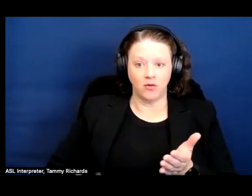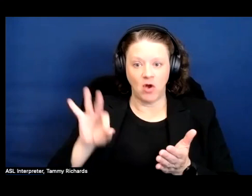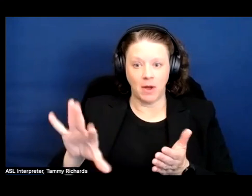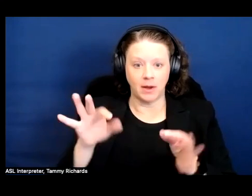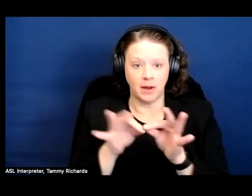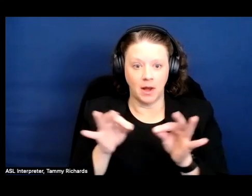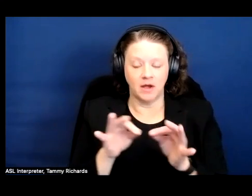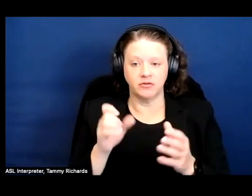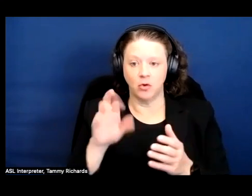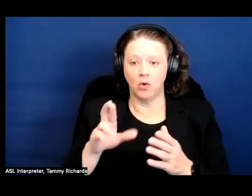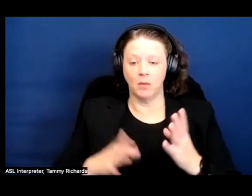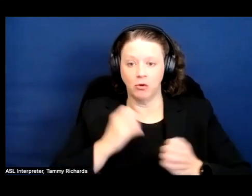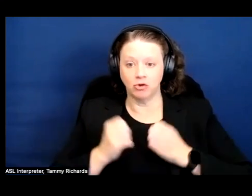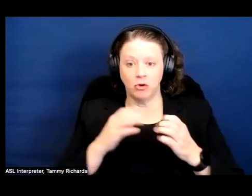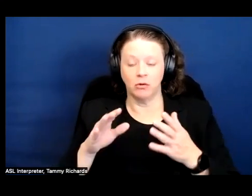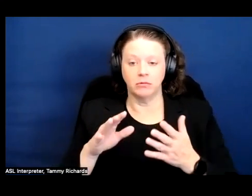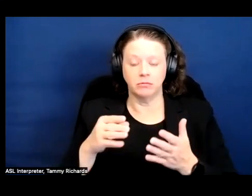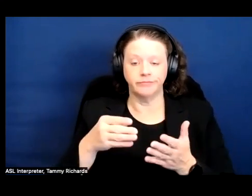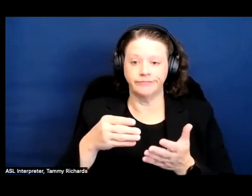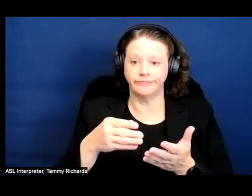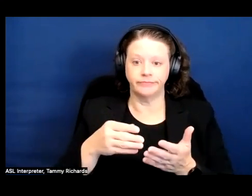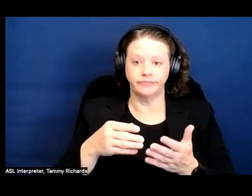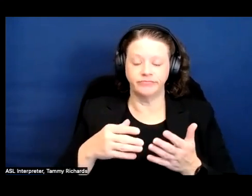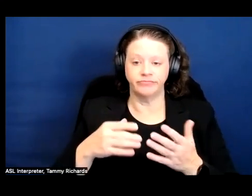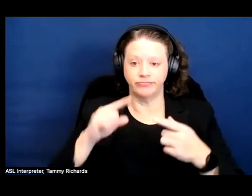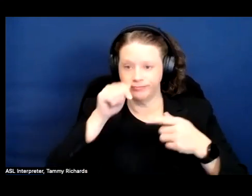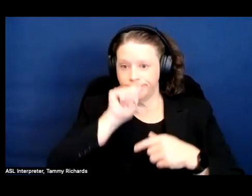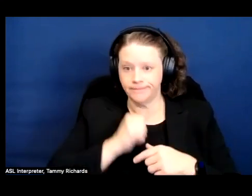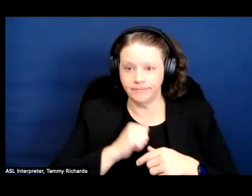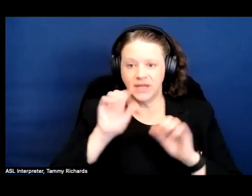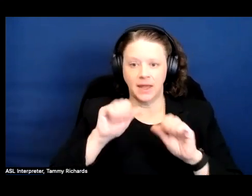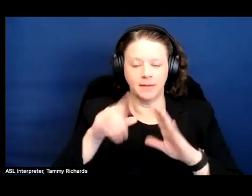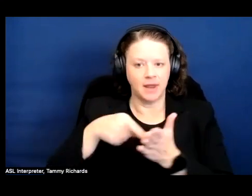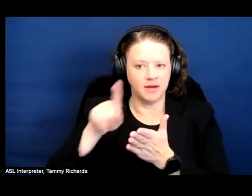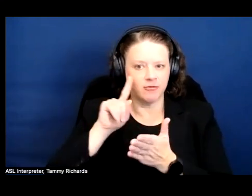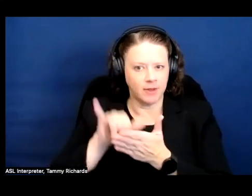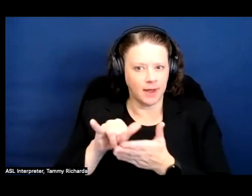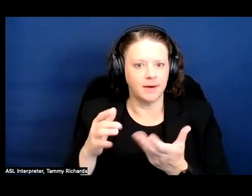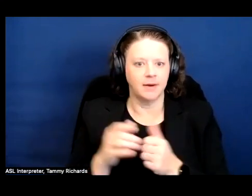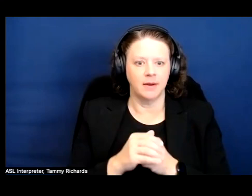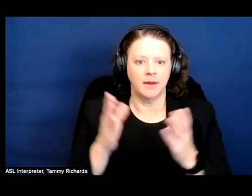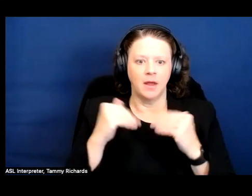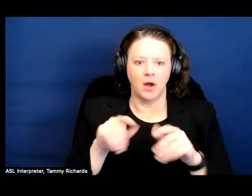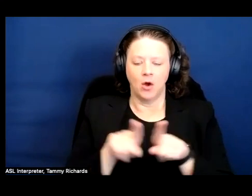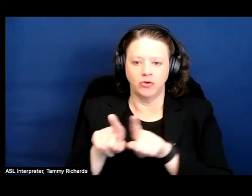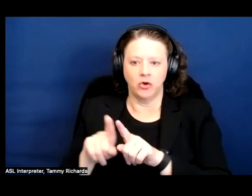and originally SB 329, have the citation here. It's Gov. Code 12955,